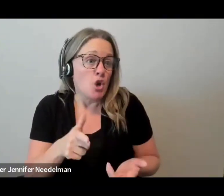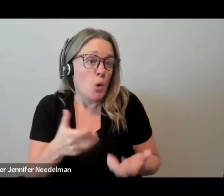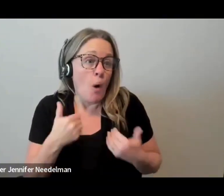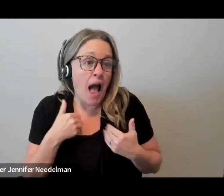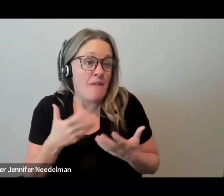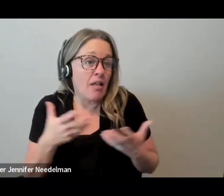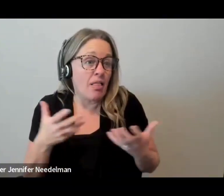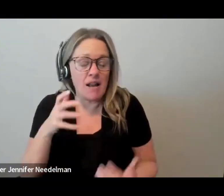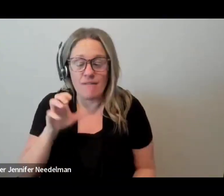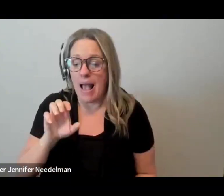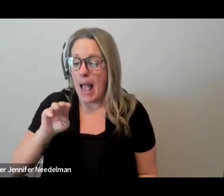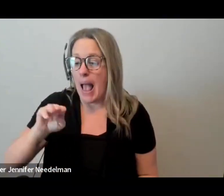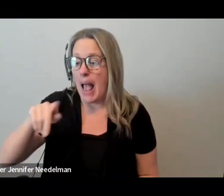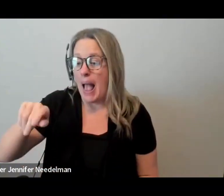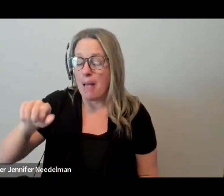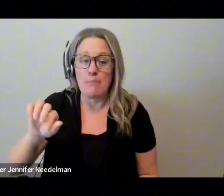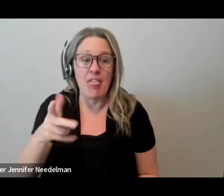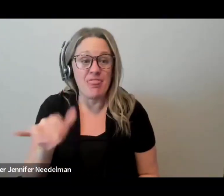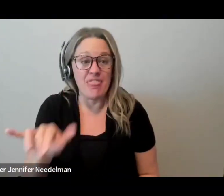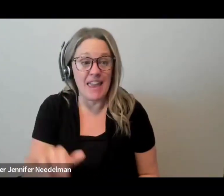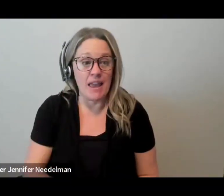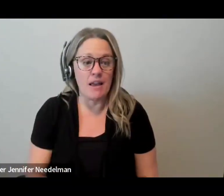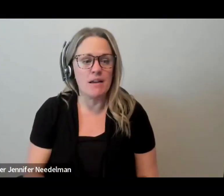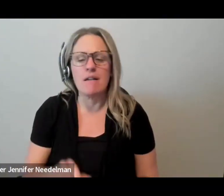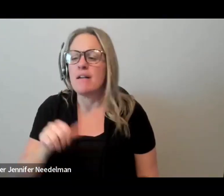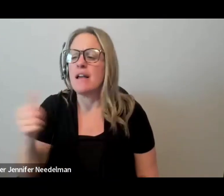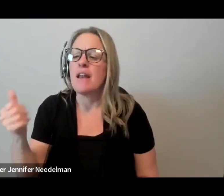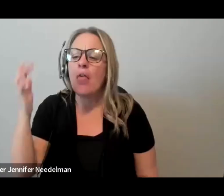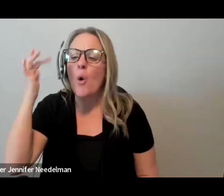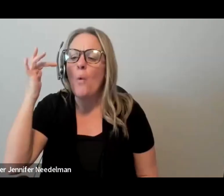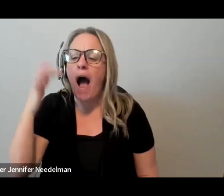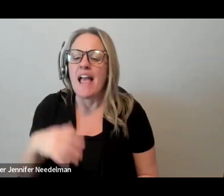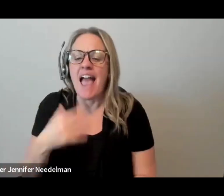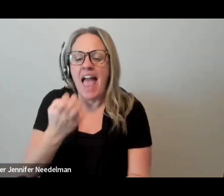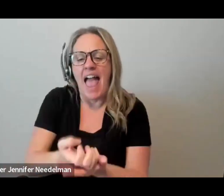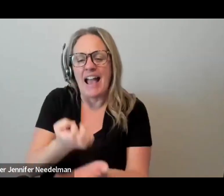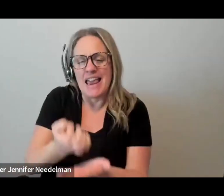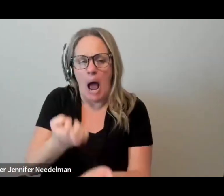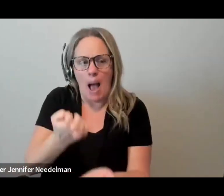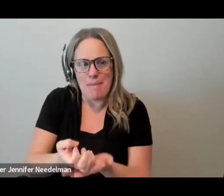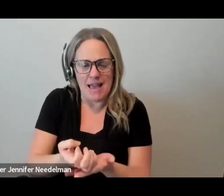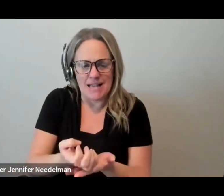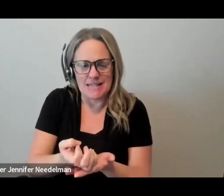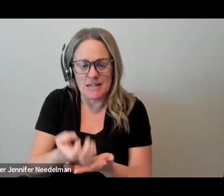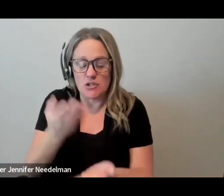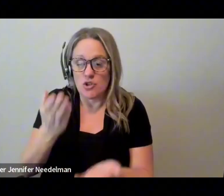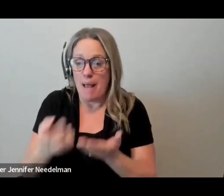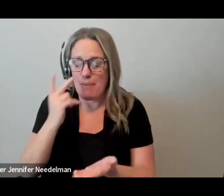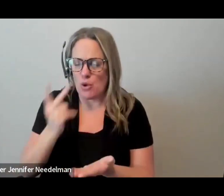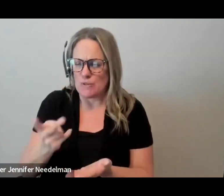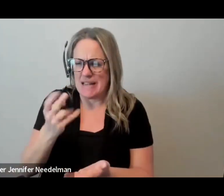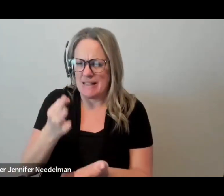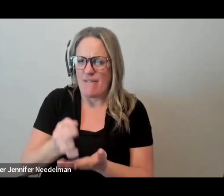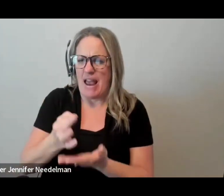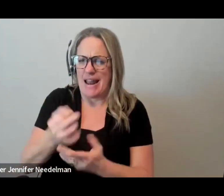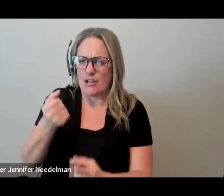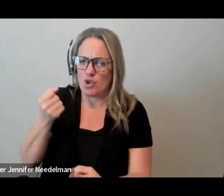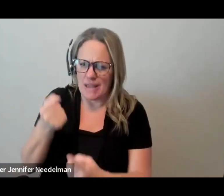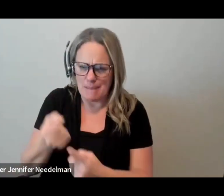Another "why" tends to be economics, right? So maybe you see the financial impact of those barriers.